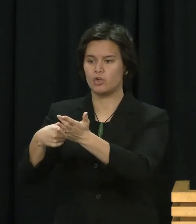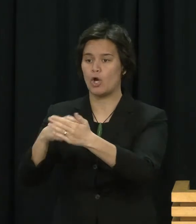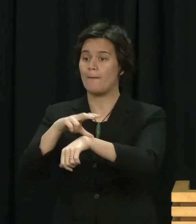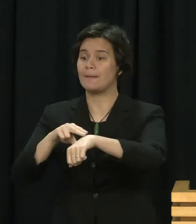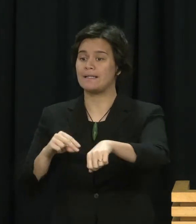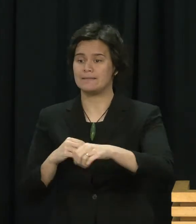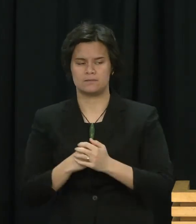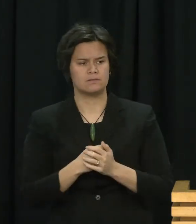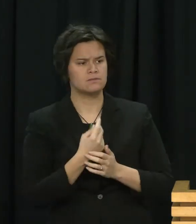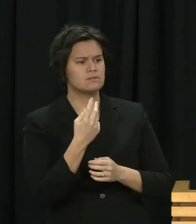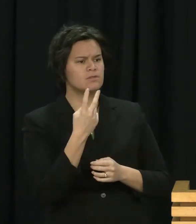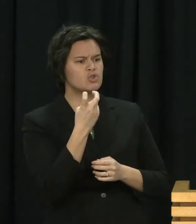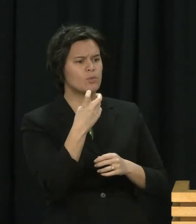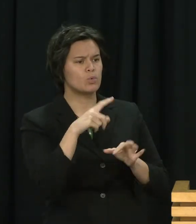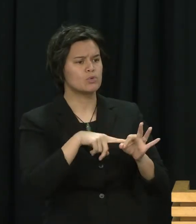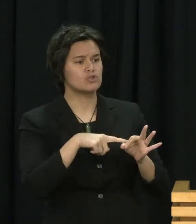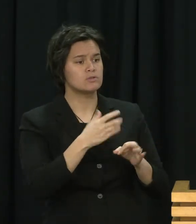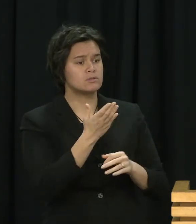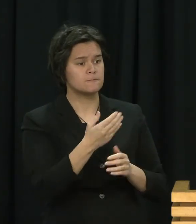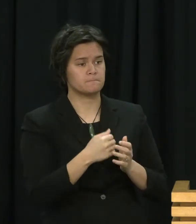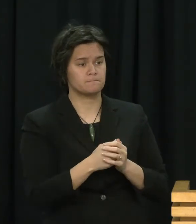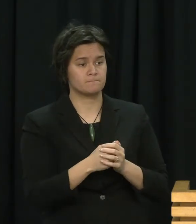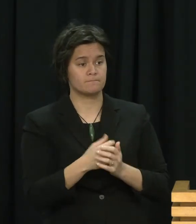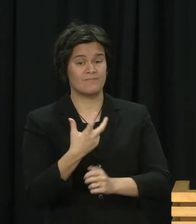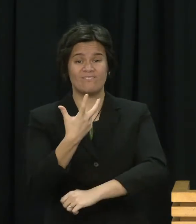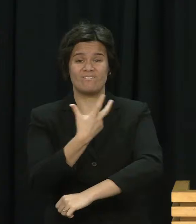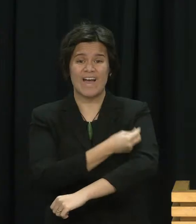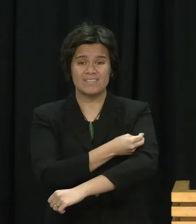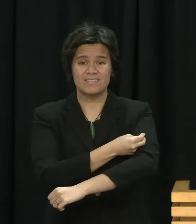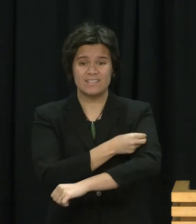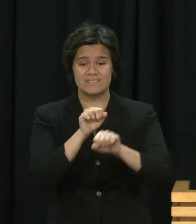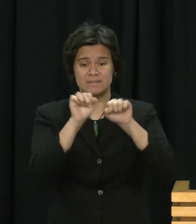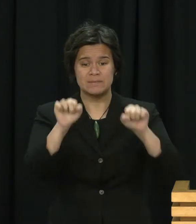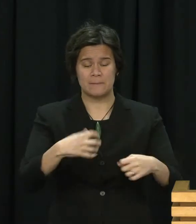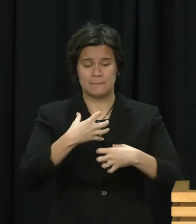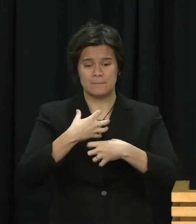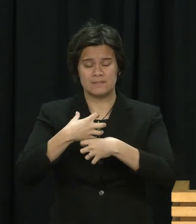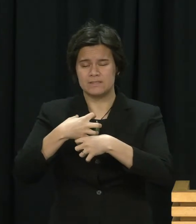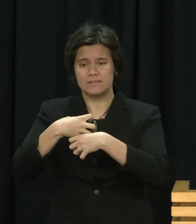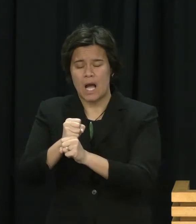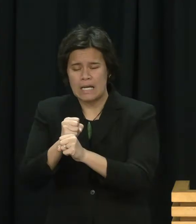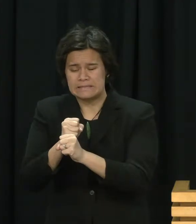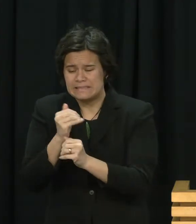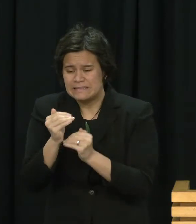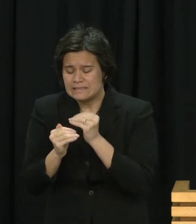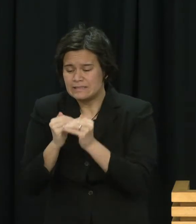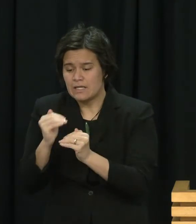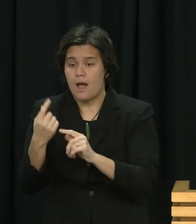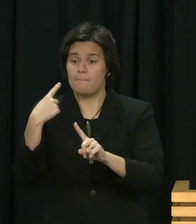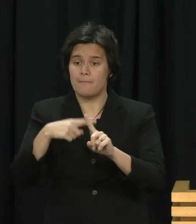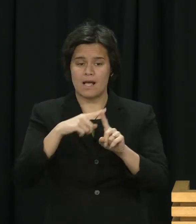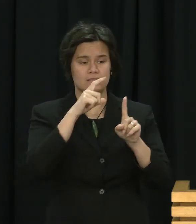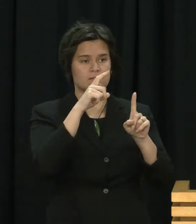involved in that incident and of course anything like this is referred to the police to follow up. Last couple of questions. There was one